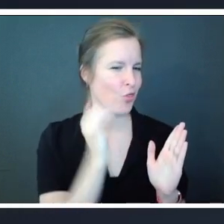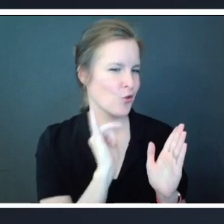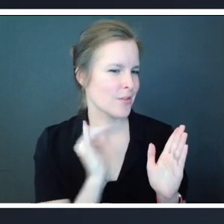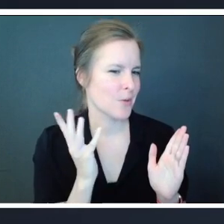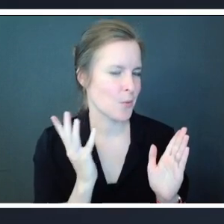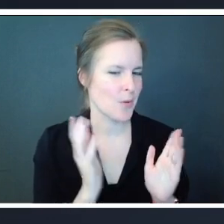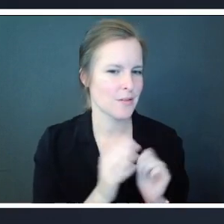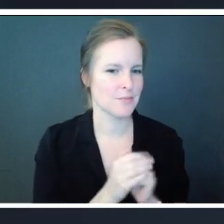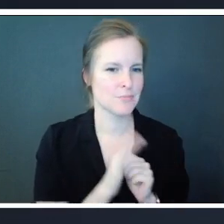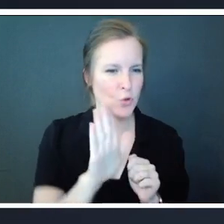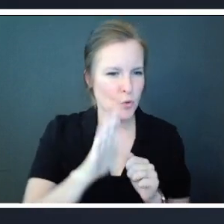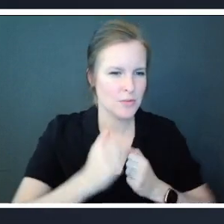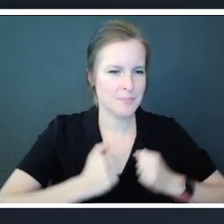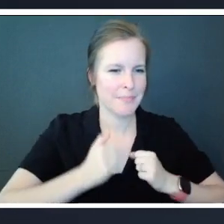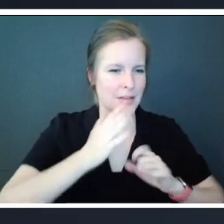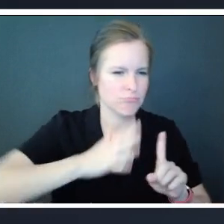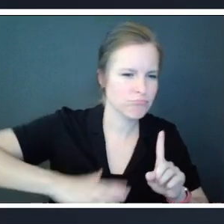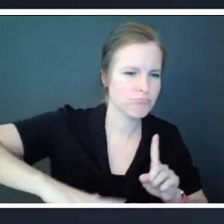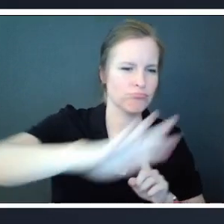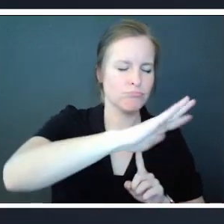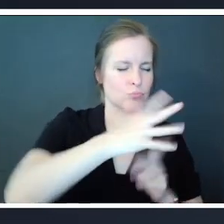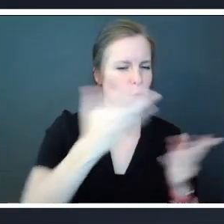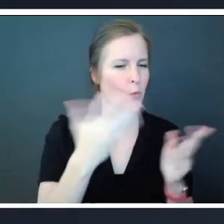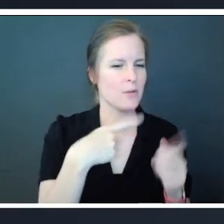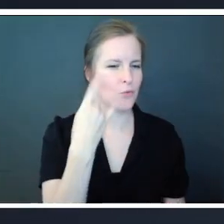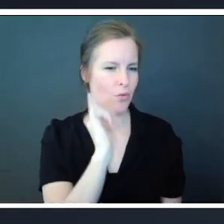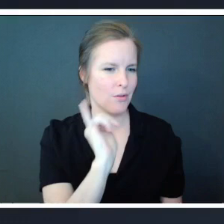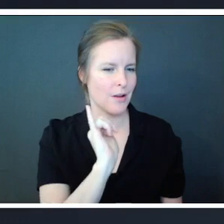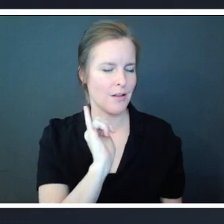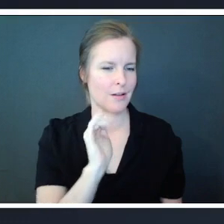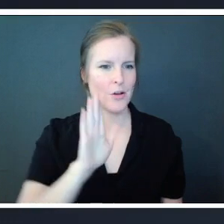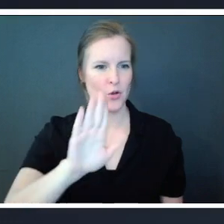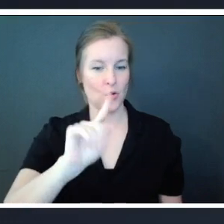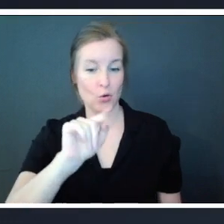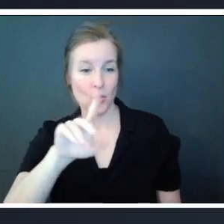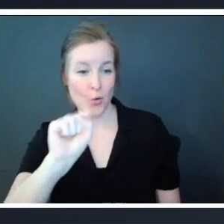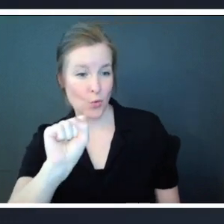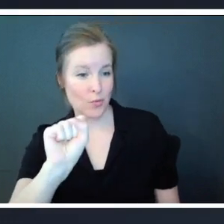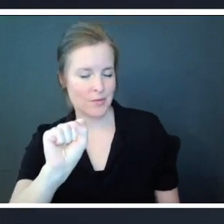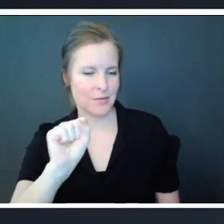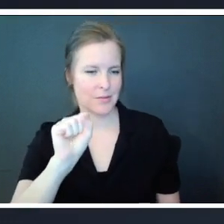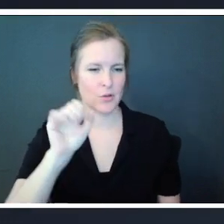what tools you would use and what topic you are teaching about. So, just take a moment and think